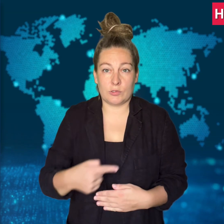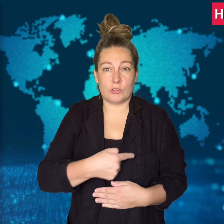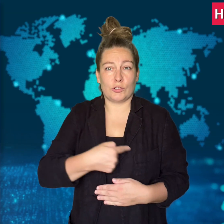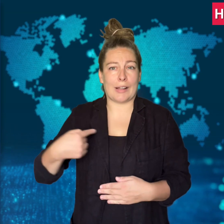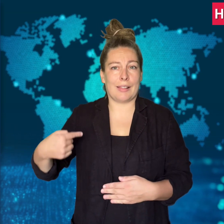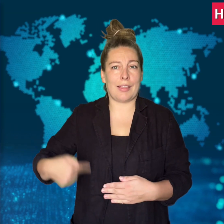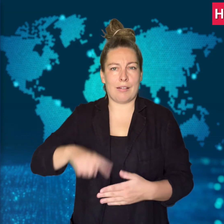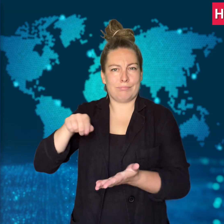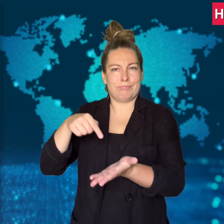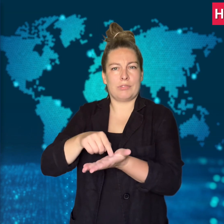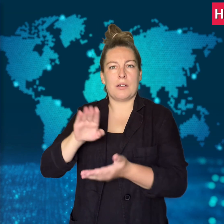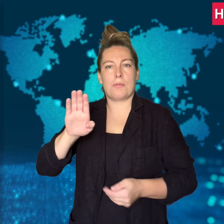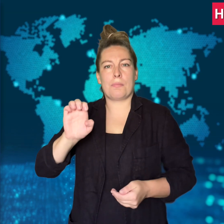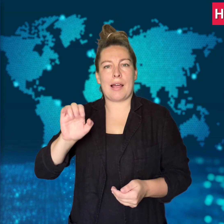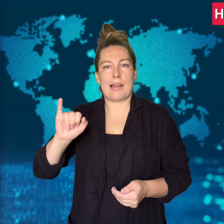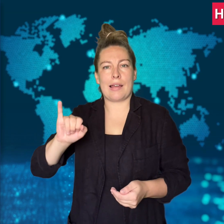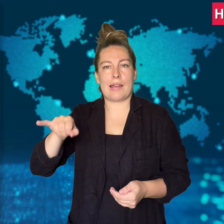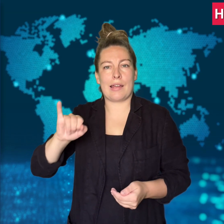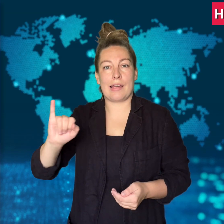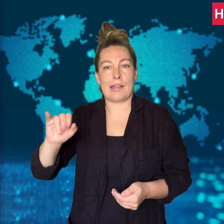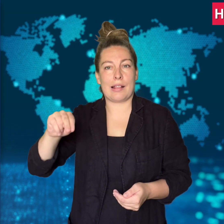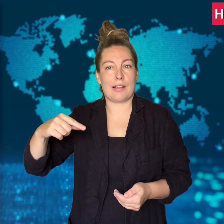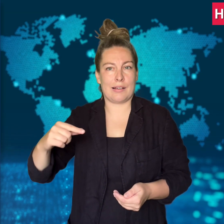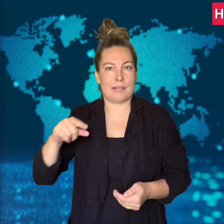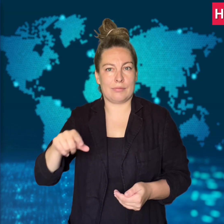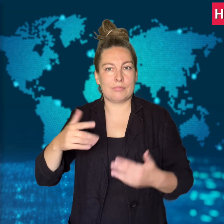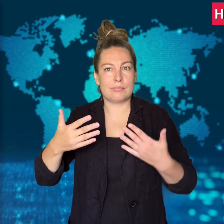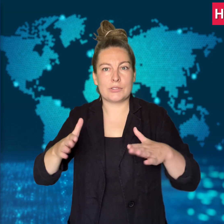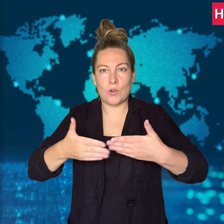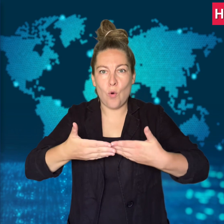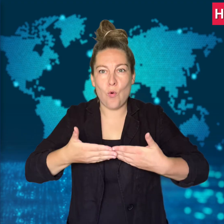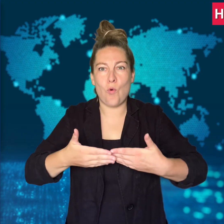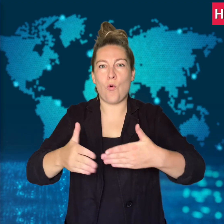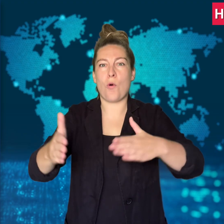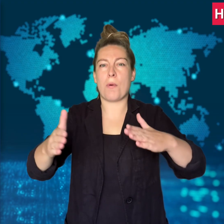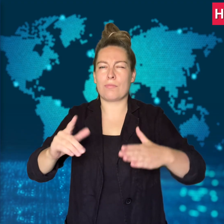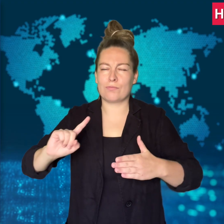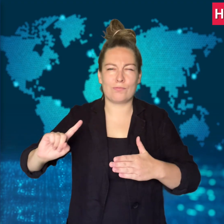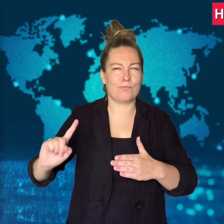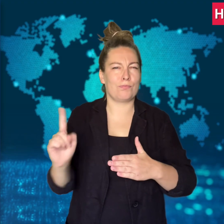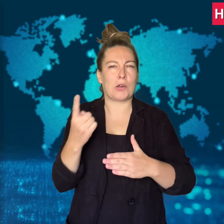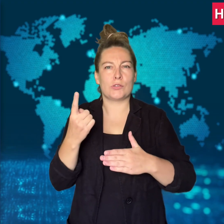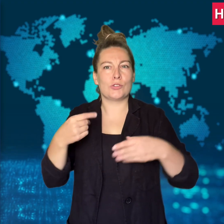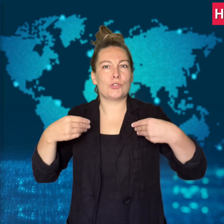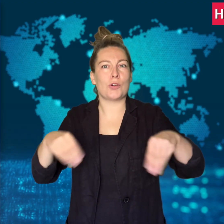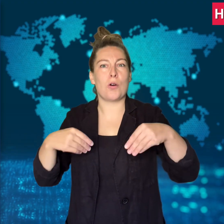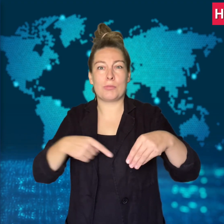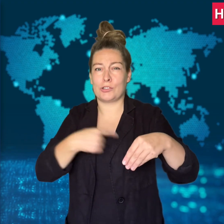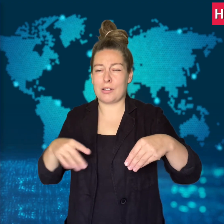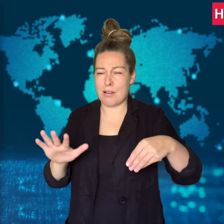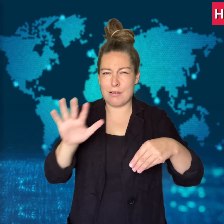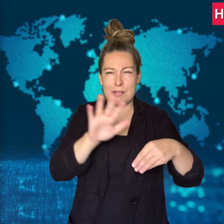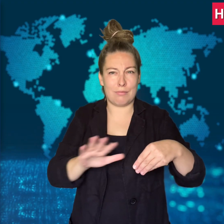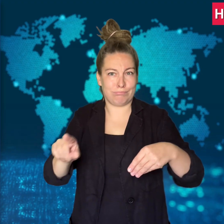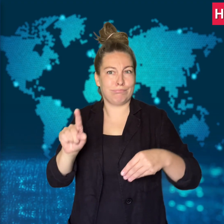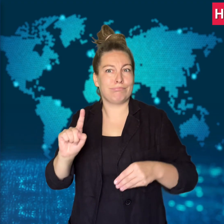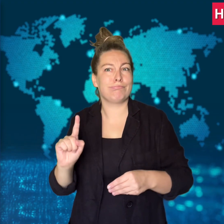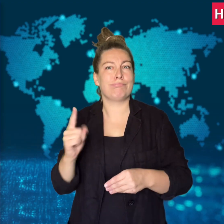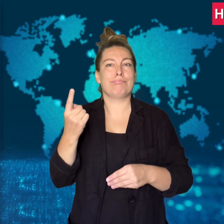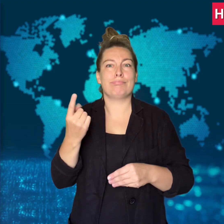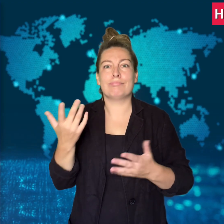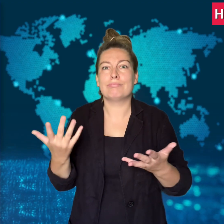Beijing has opened China’s first store dedicated to life-size humanoid robots.